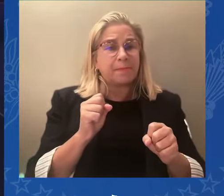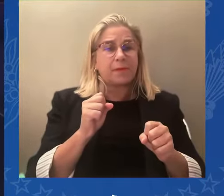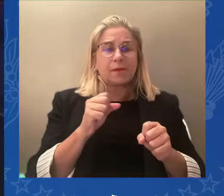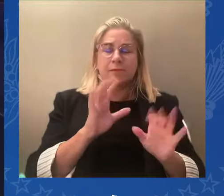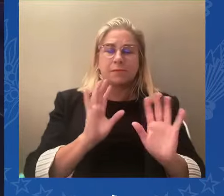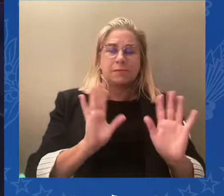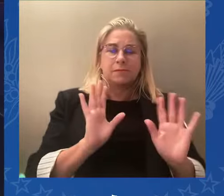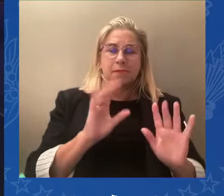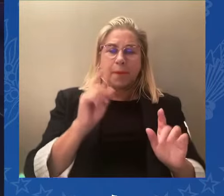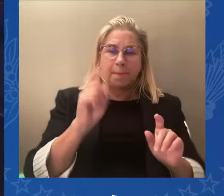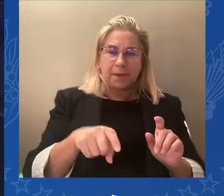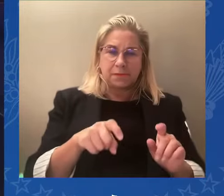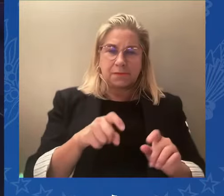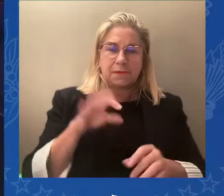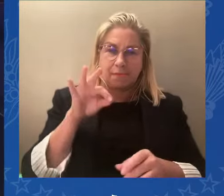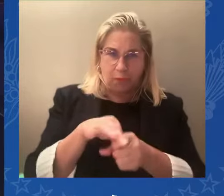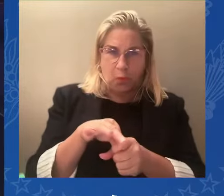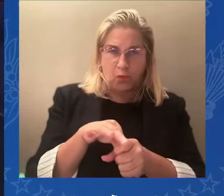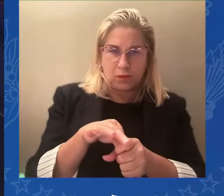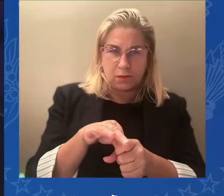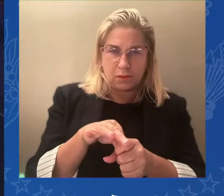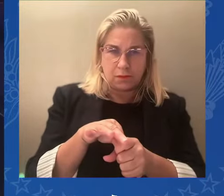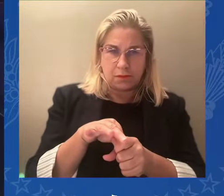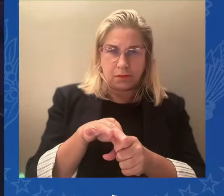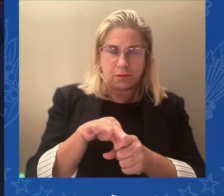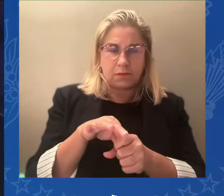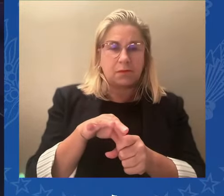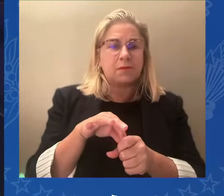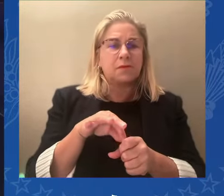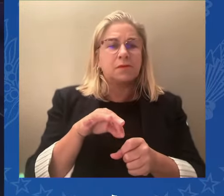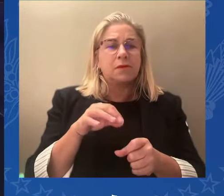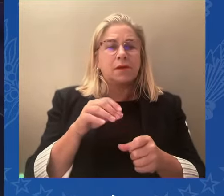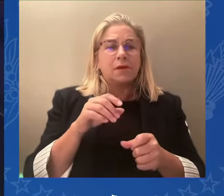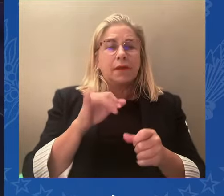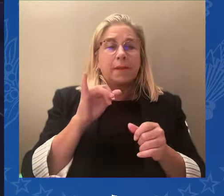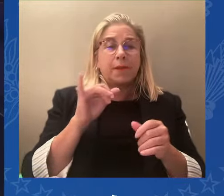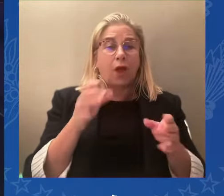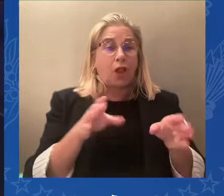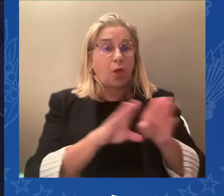equity, and inclusion; banning books; erasing history.